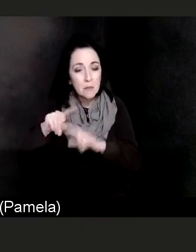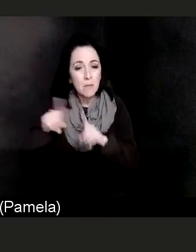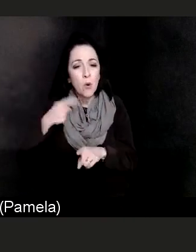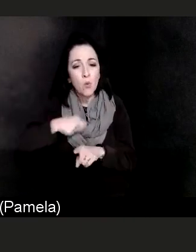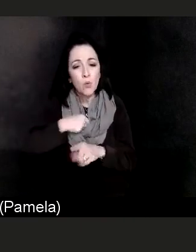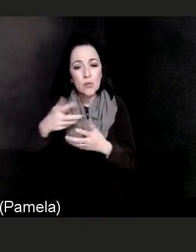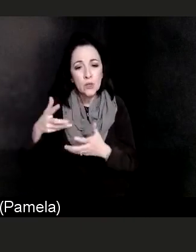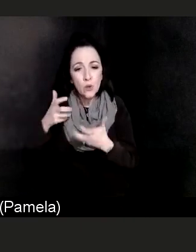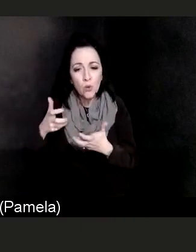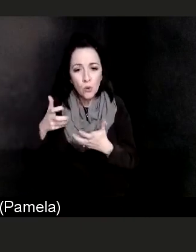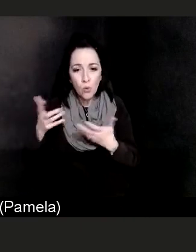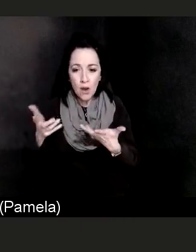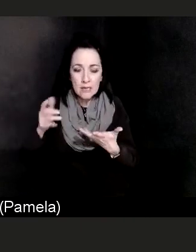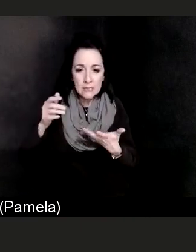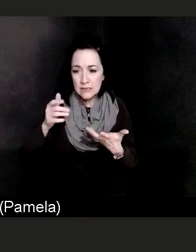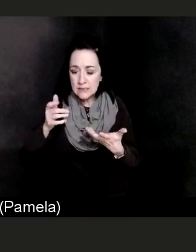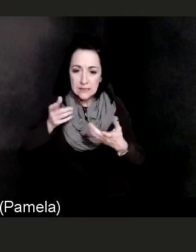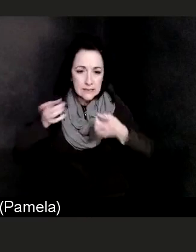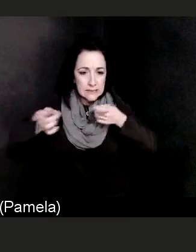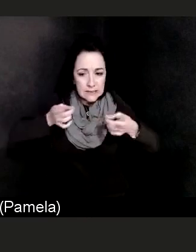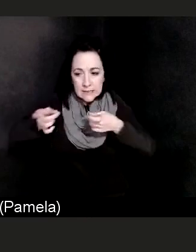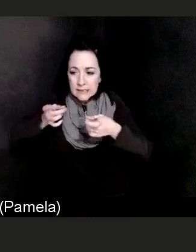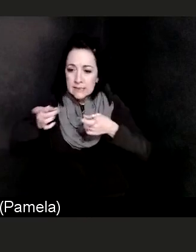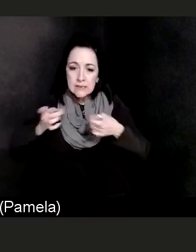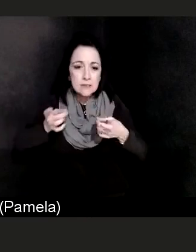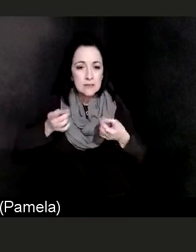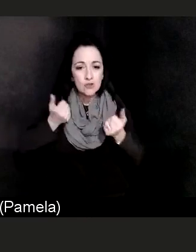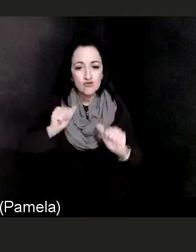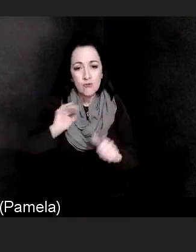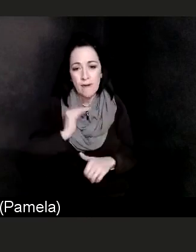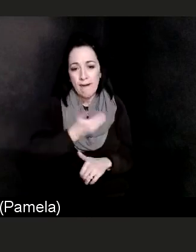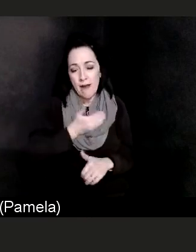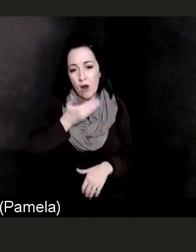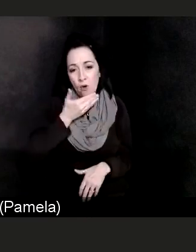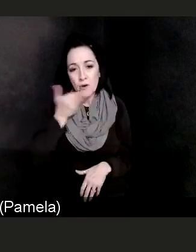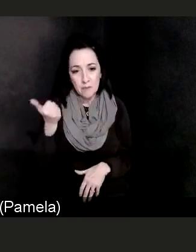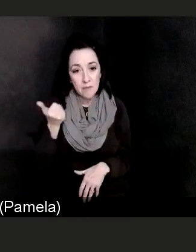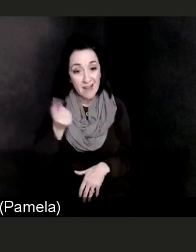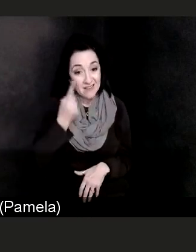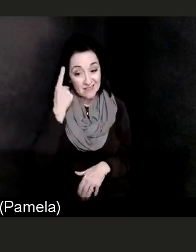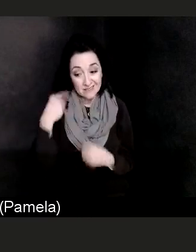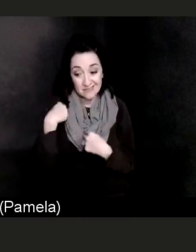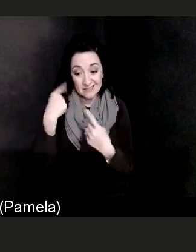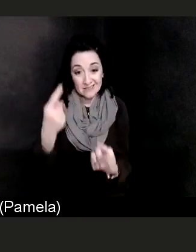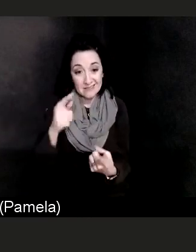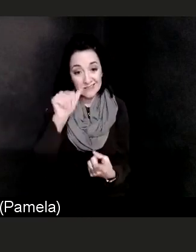You know, please remember that during this 10 1/2 months that I've been here, and of course during the pandemic,